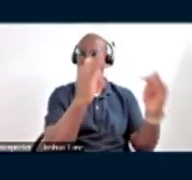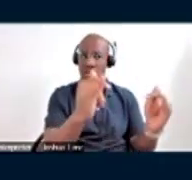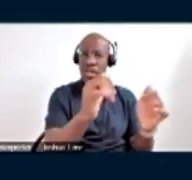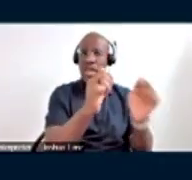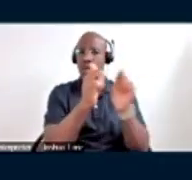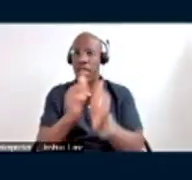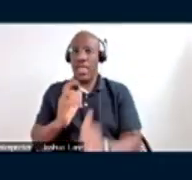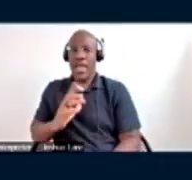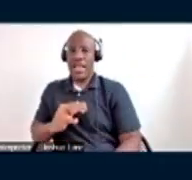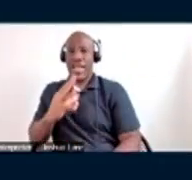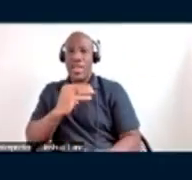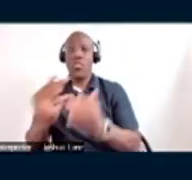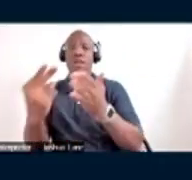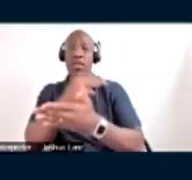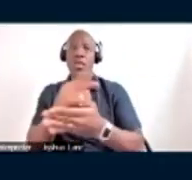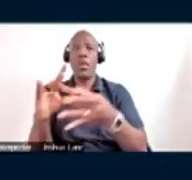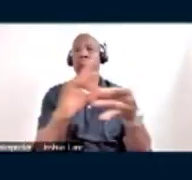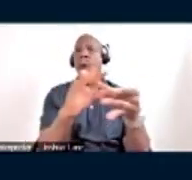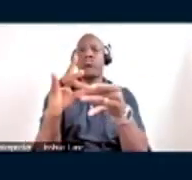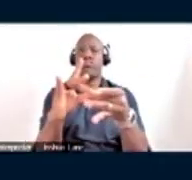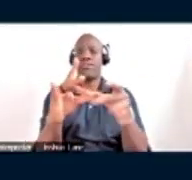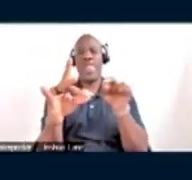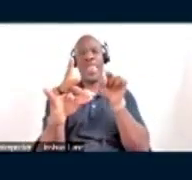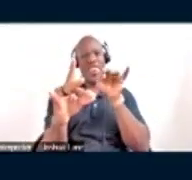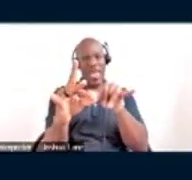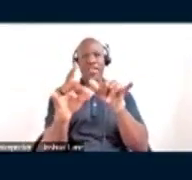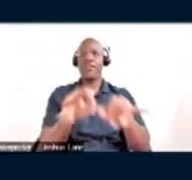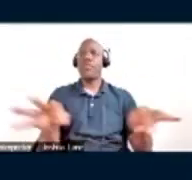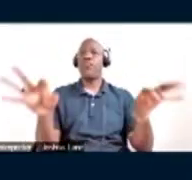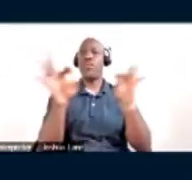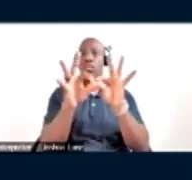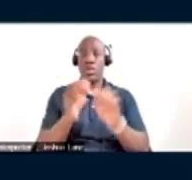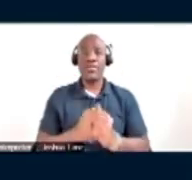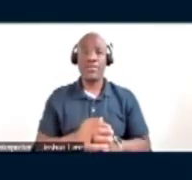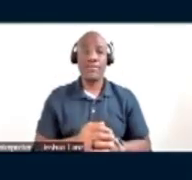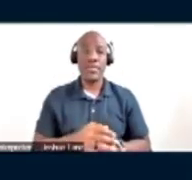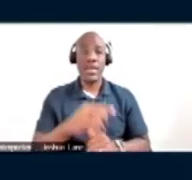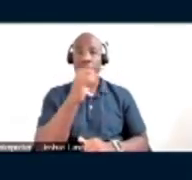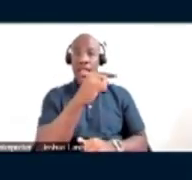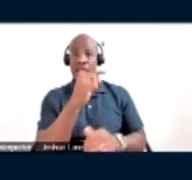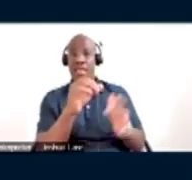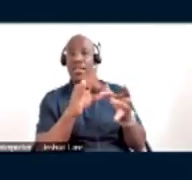So, this is a message we work at helping people understand